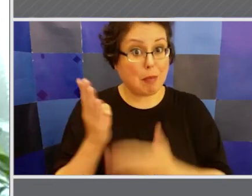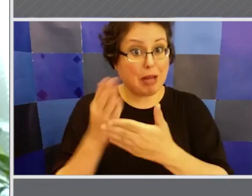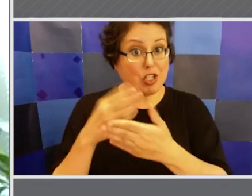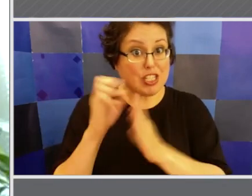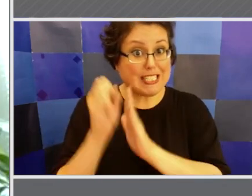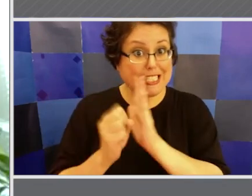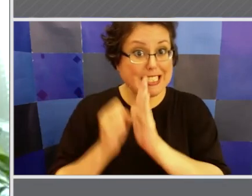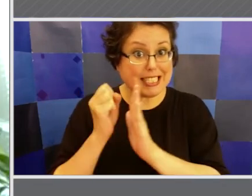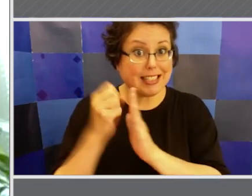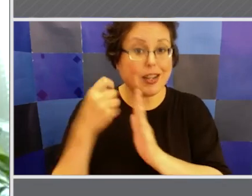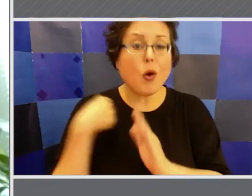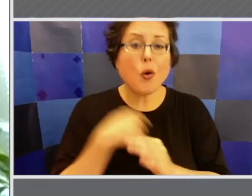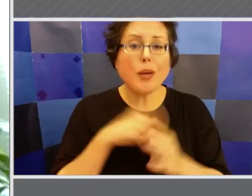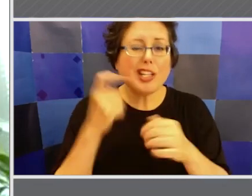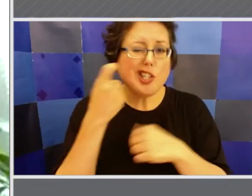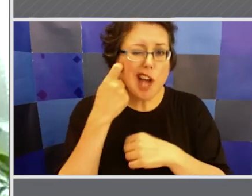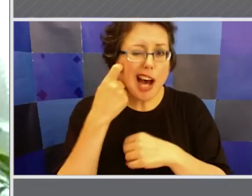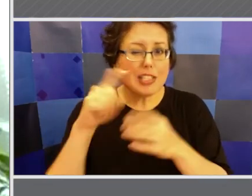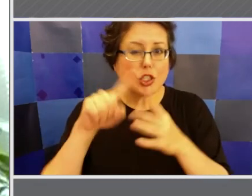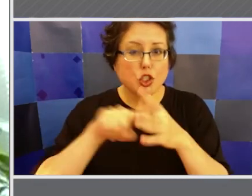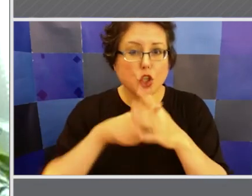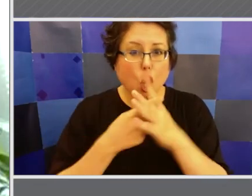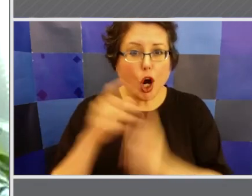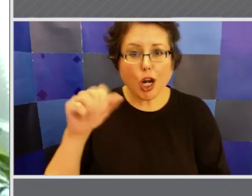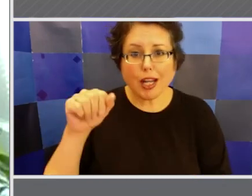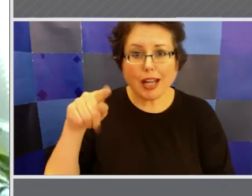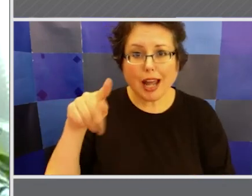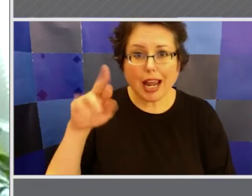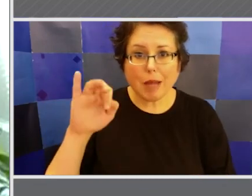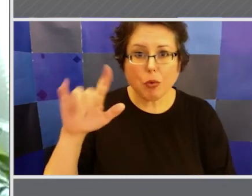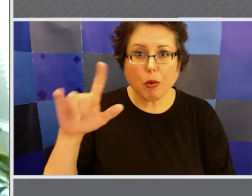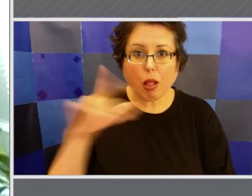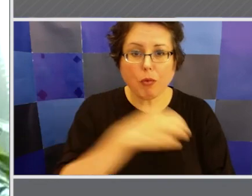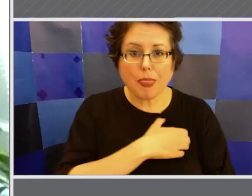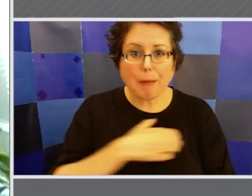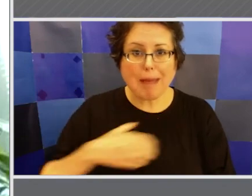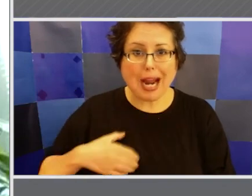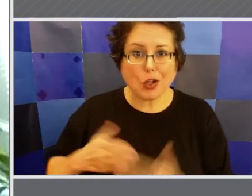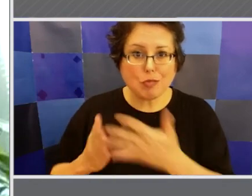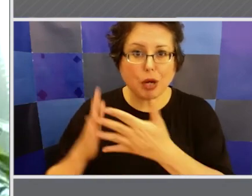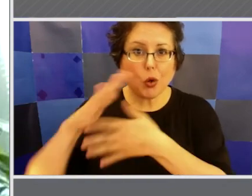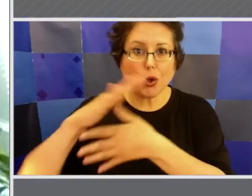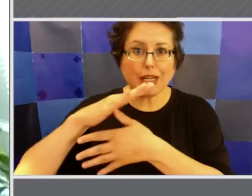just kind of started in April, with the mayor's priorities, but also we have some events